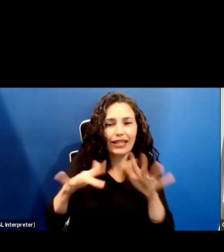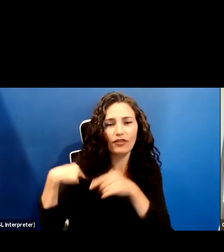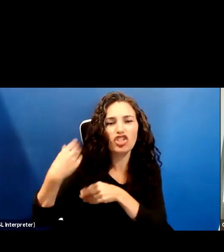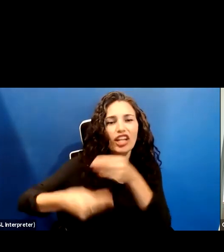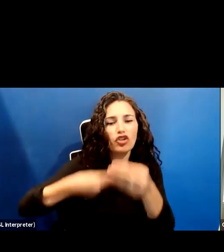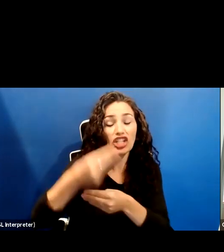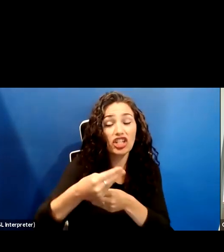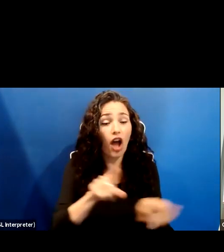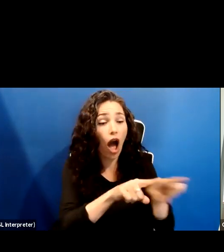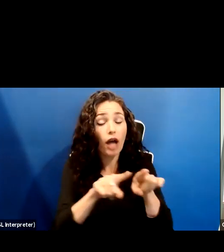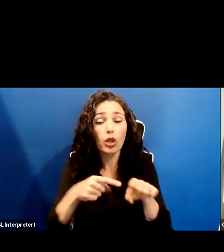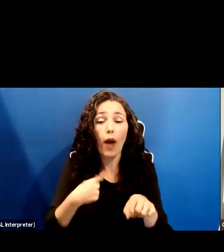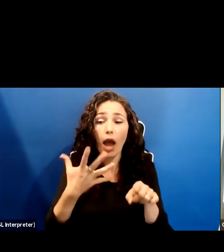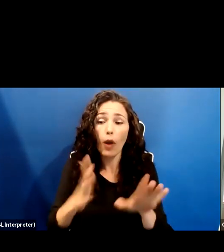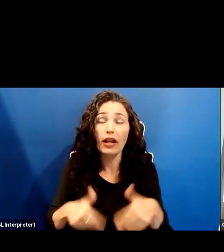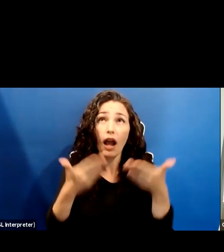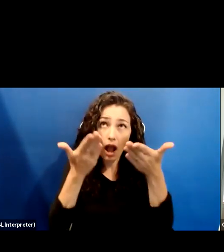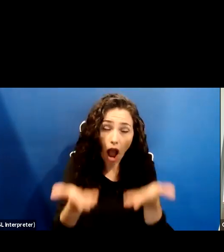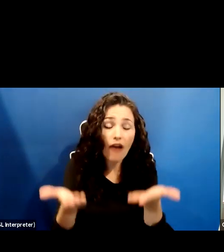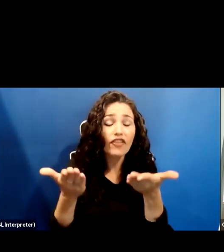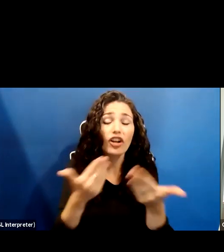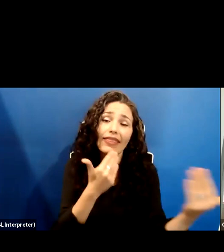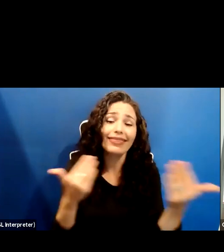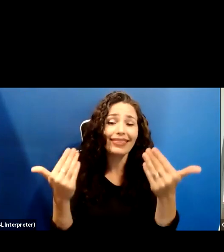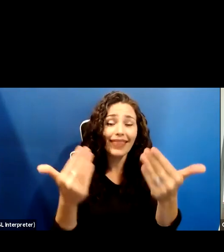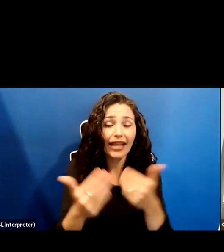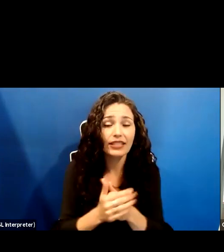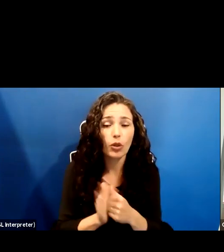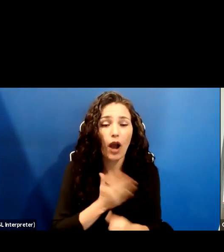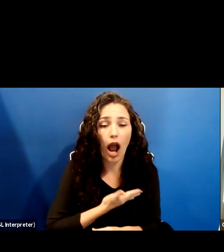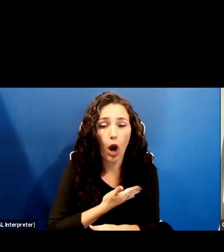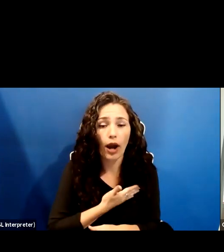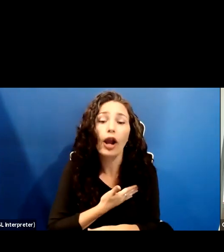I would also like to offer thanks to our media sponsor variety